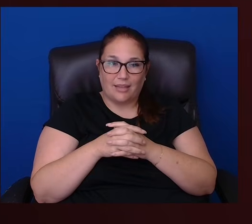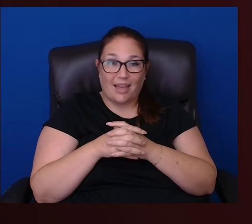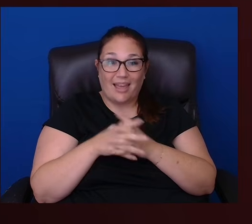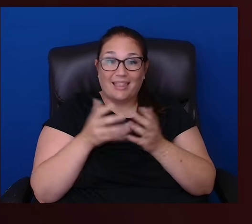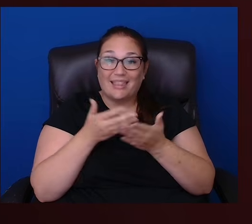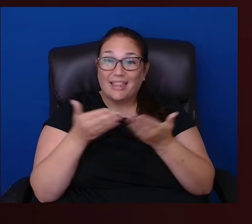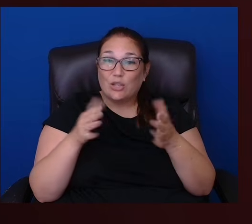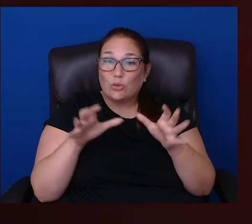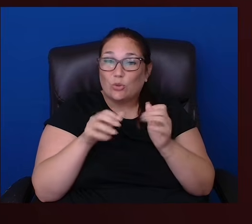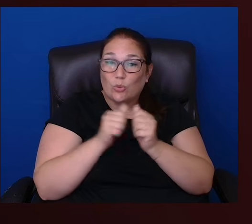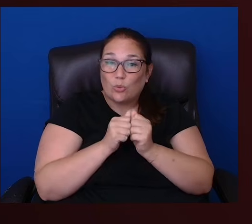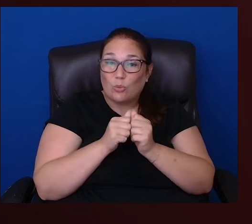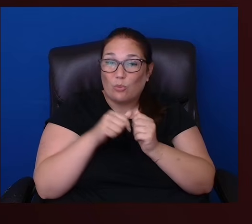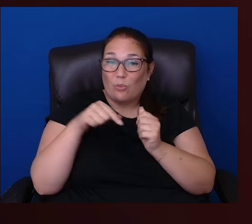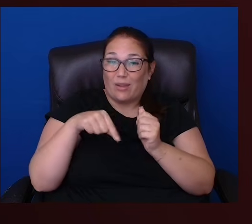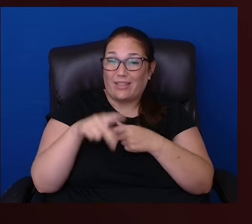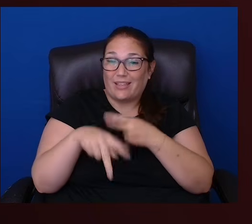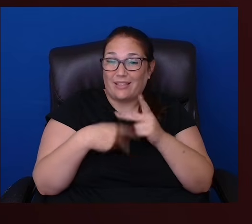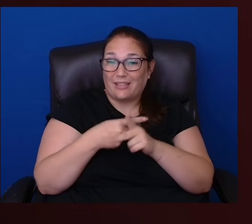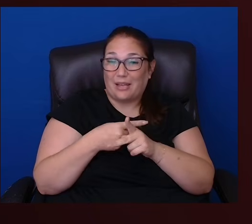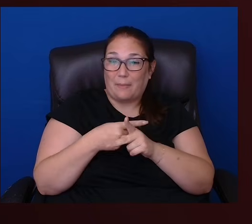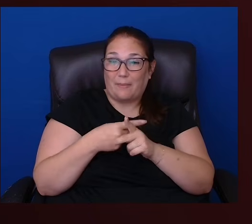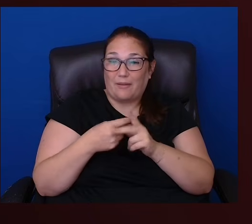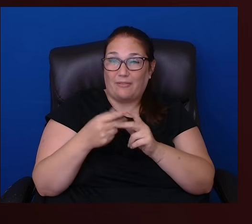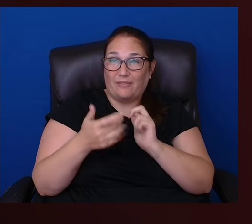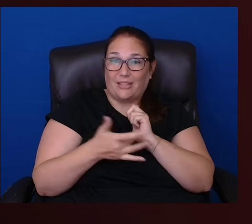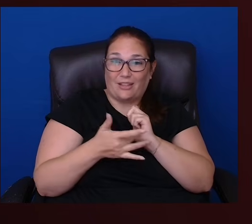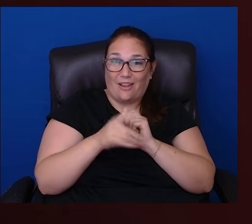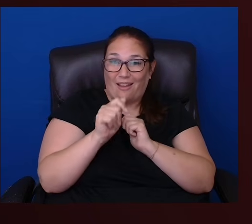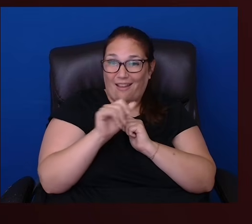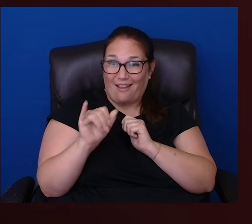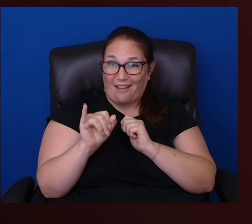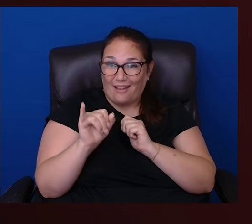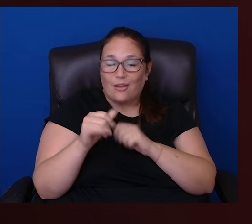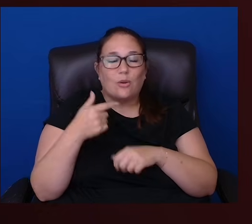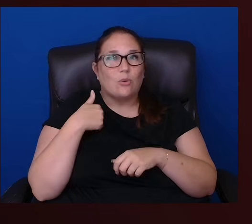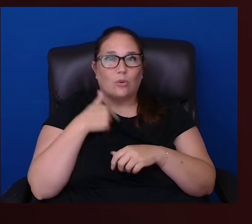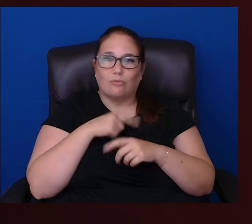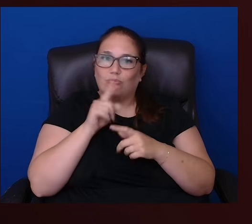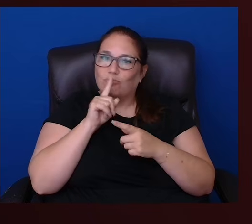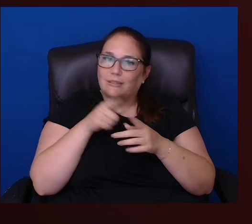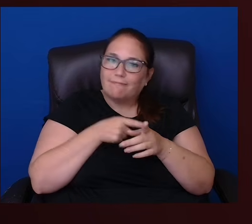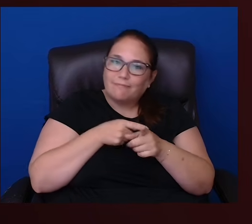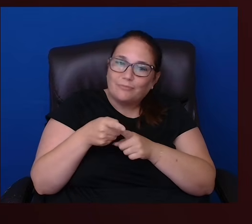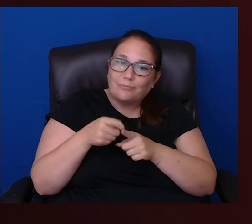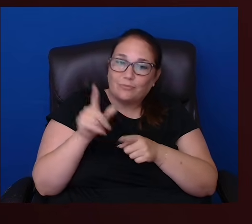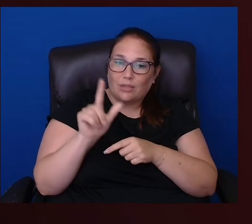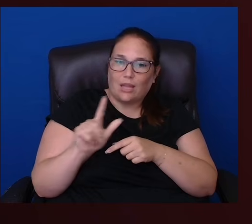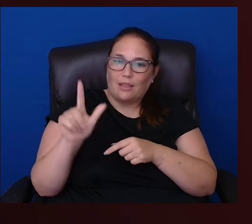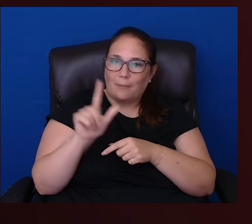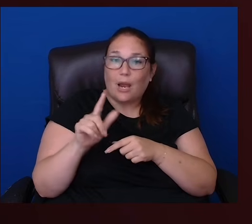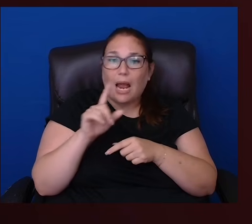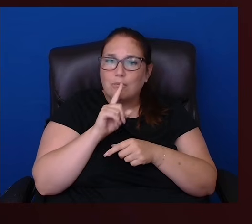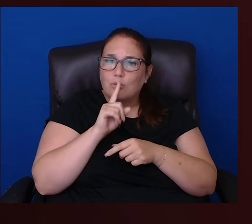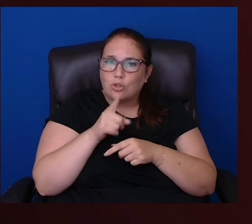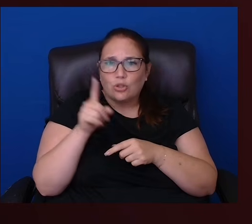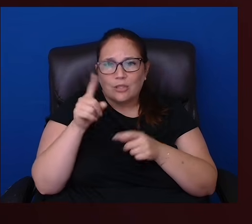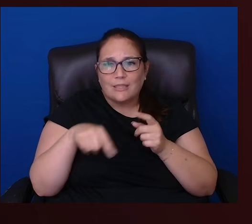generative AI seem endless. We used to have very specialized libraries. I'm sure some of you have worked with email